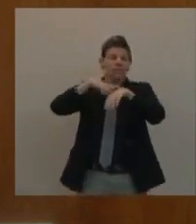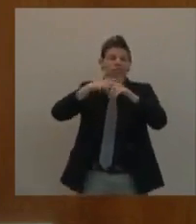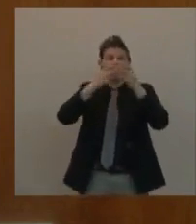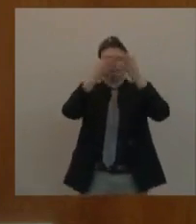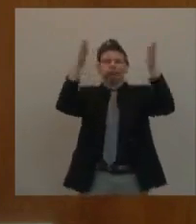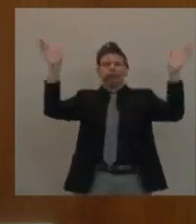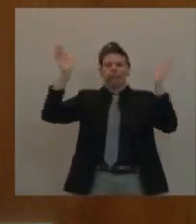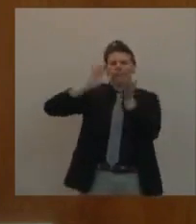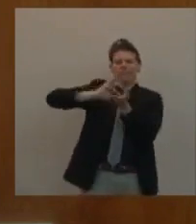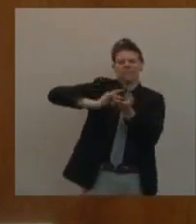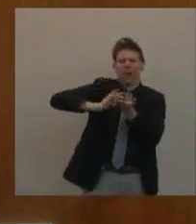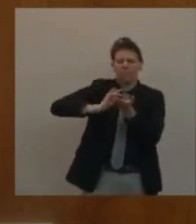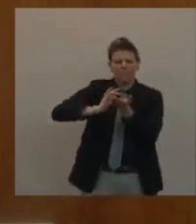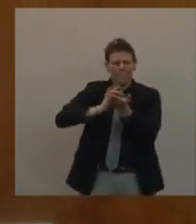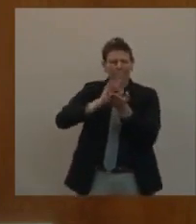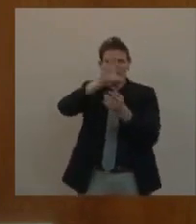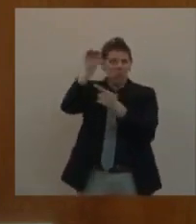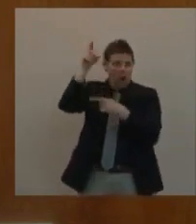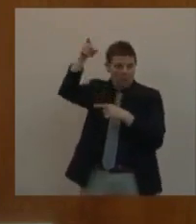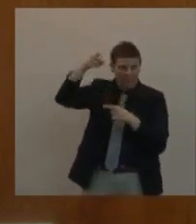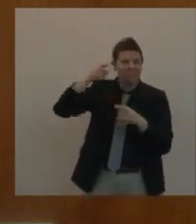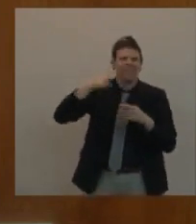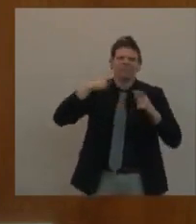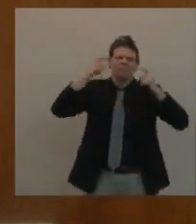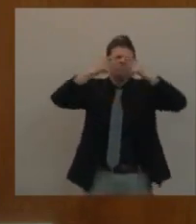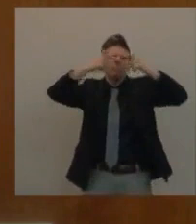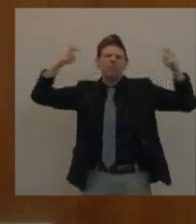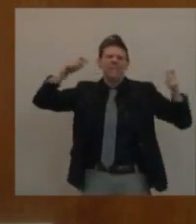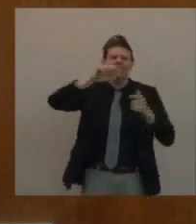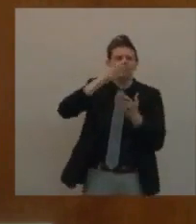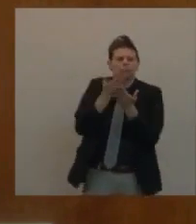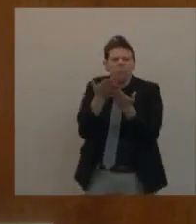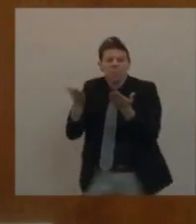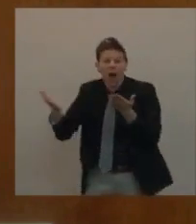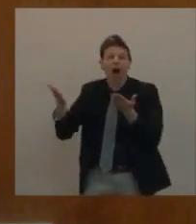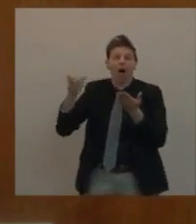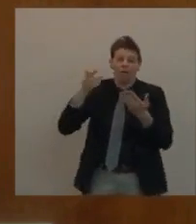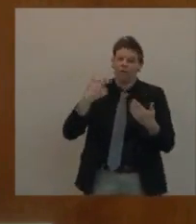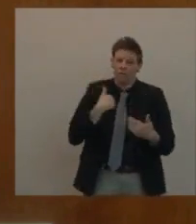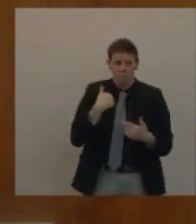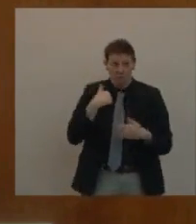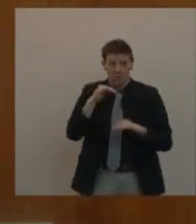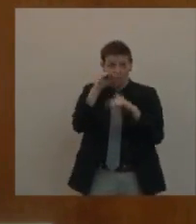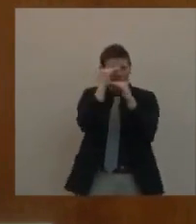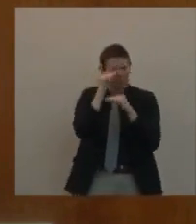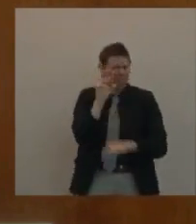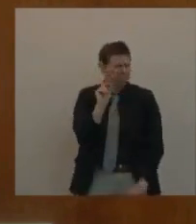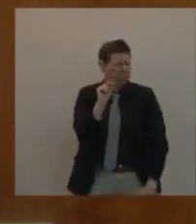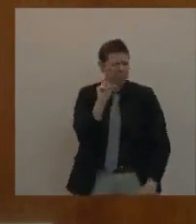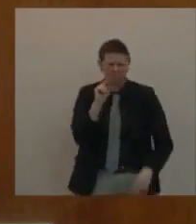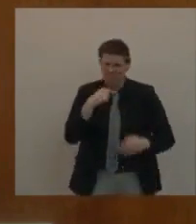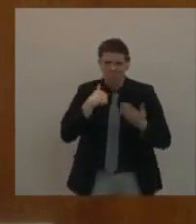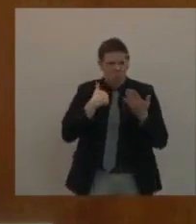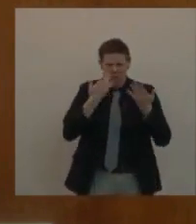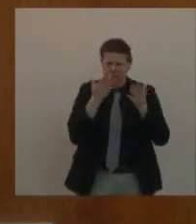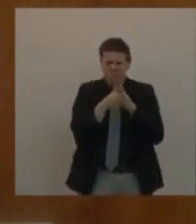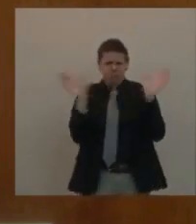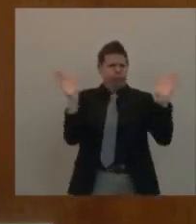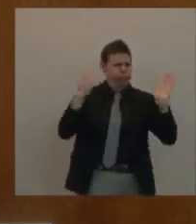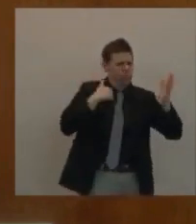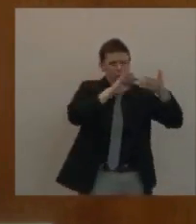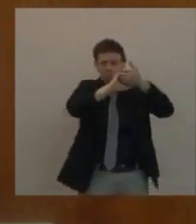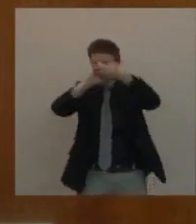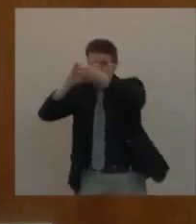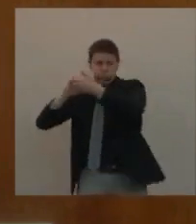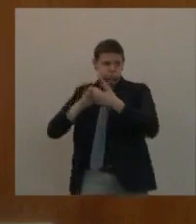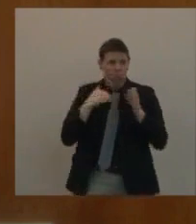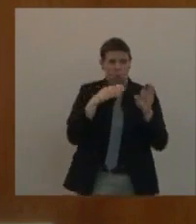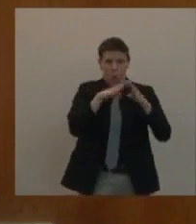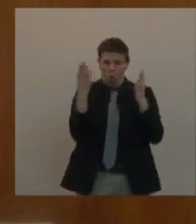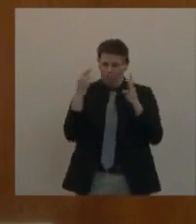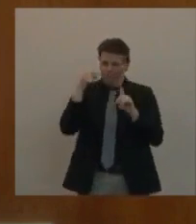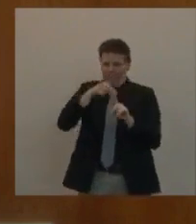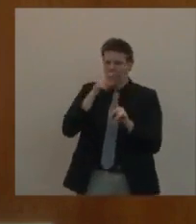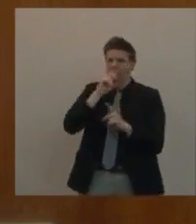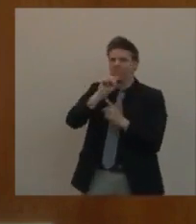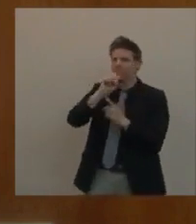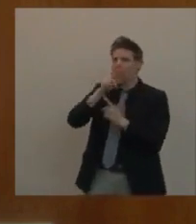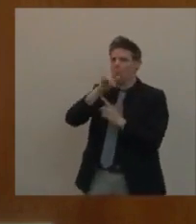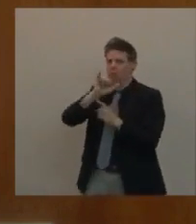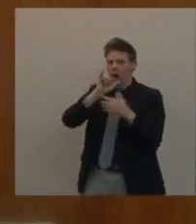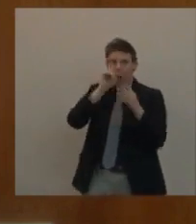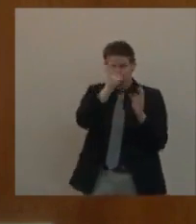WE ARE ALSO LOOKING AT CONTRACTING WITH LARGE NATIONAL PHARMACEUTICALS WHO HAVE AGAIN THEIR OWN SUPPLY CHAIN, THE BIGGEST LIMITING FACTOR FOR US IS NOT OUR INSTRUMENTS OR OUR